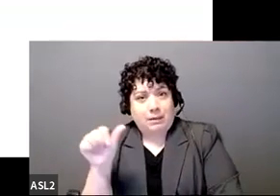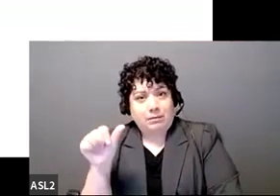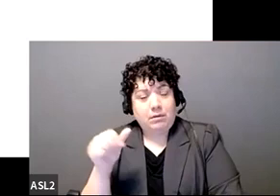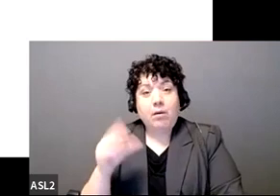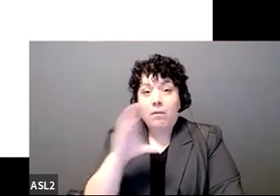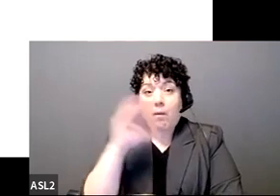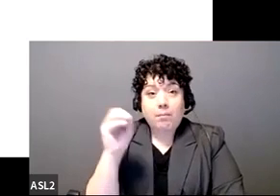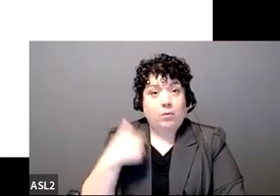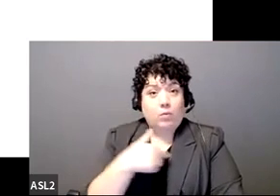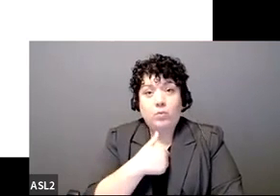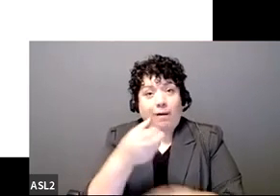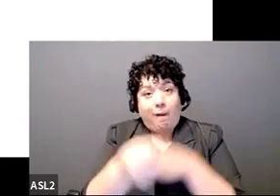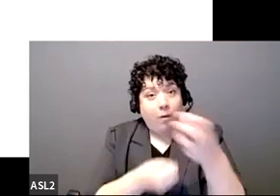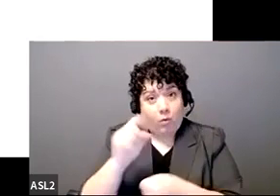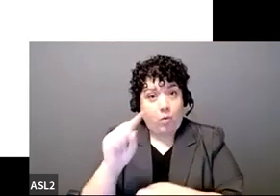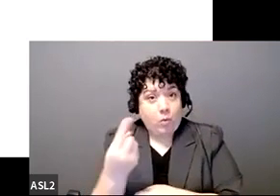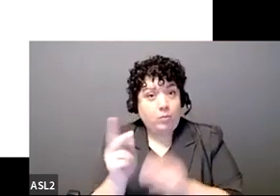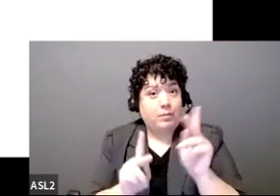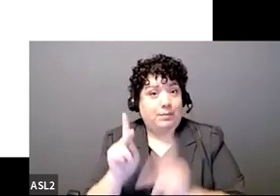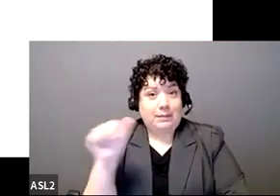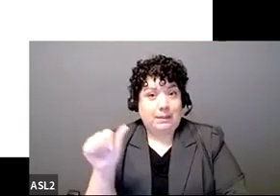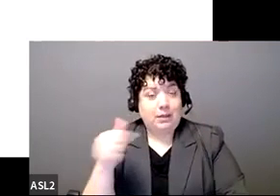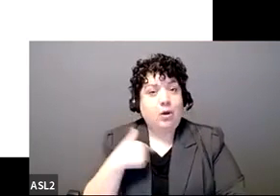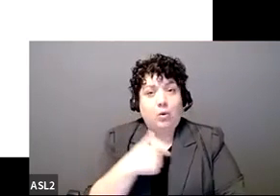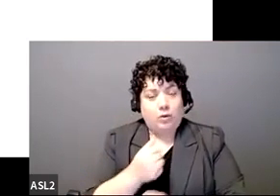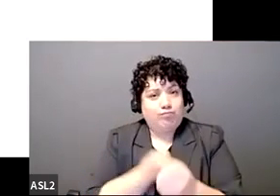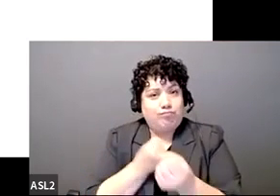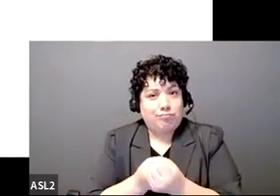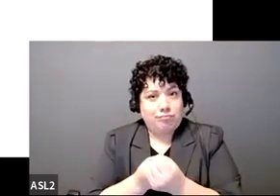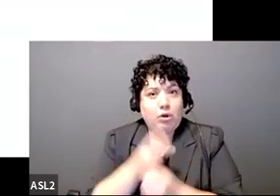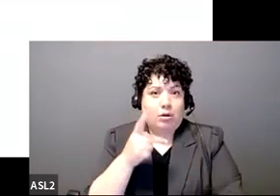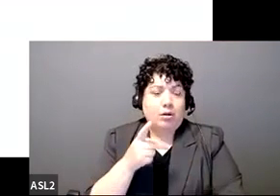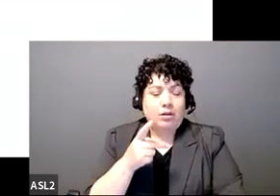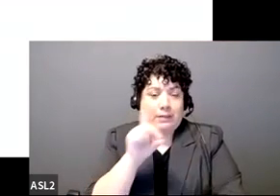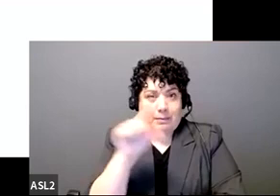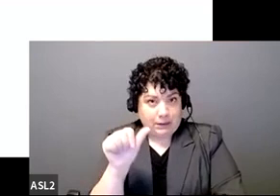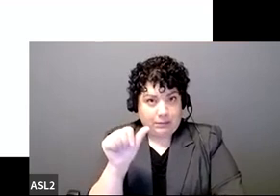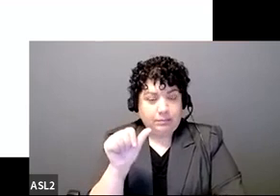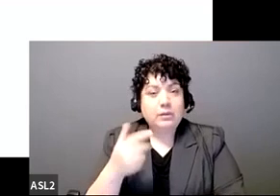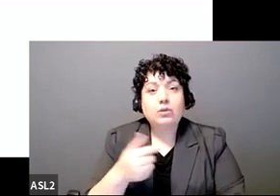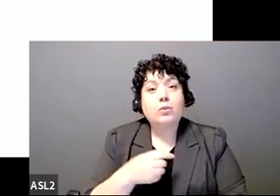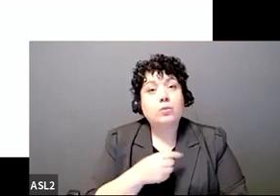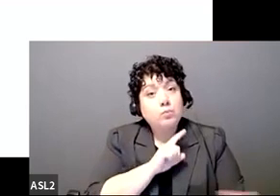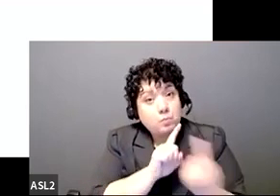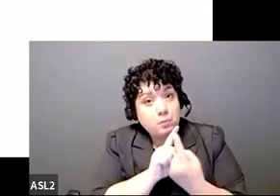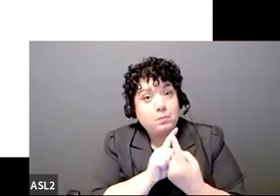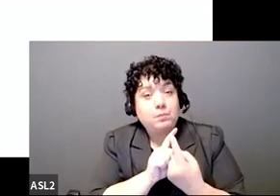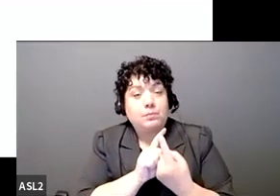hires only people with disabilities we're pro-disability so when he came in he felt really